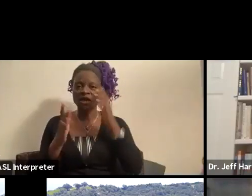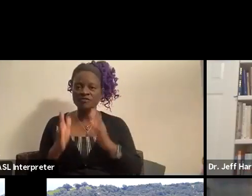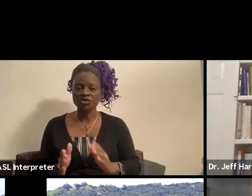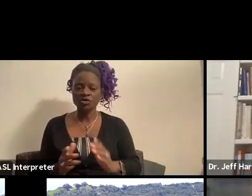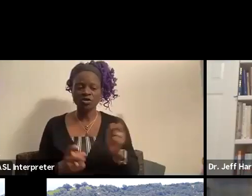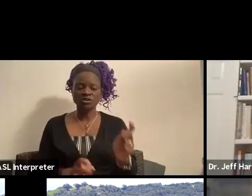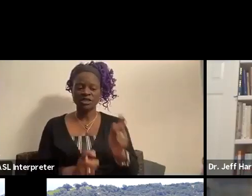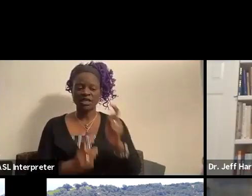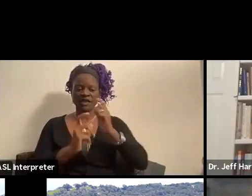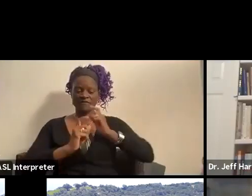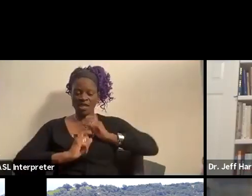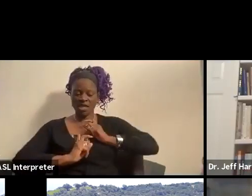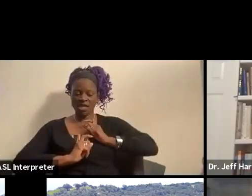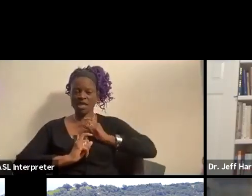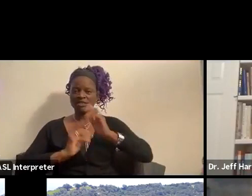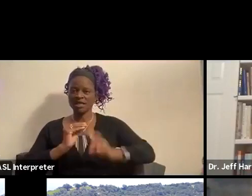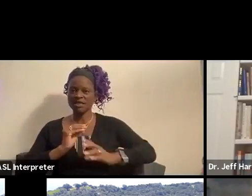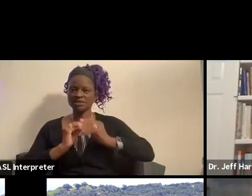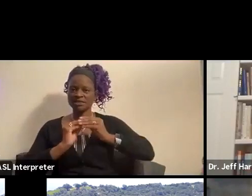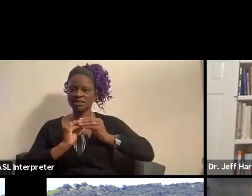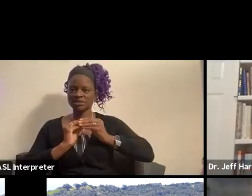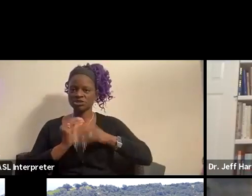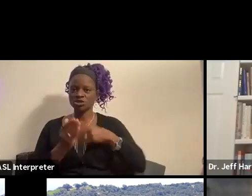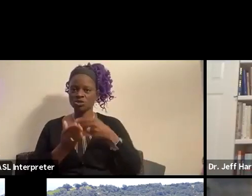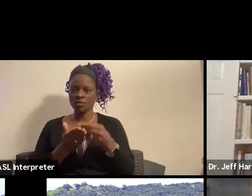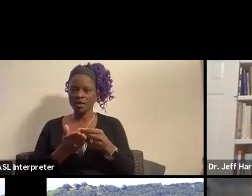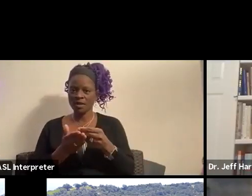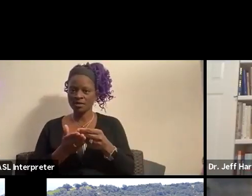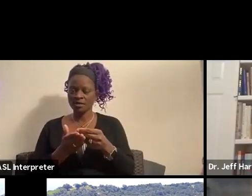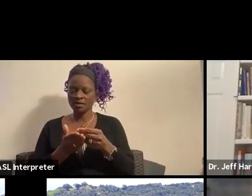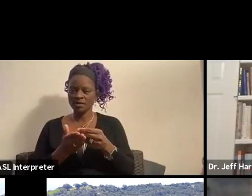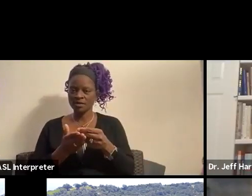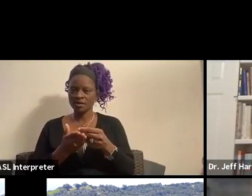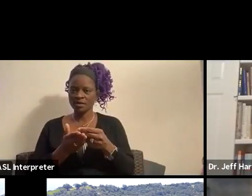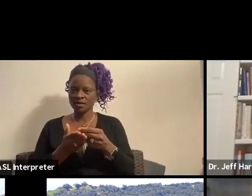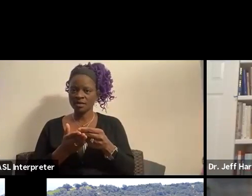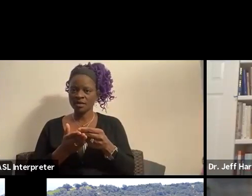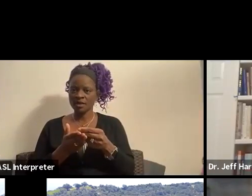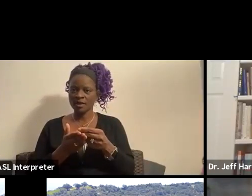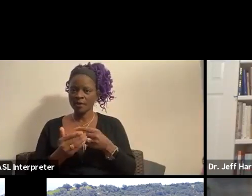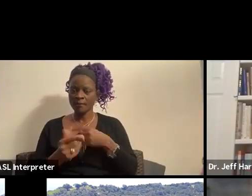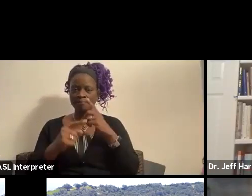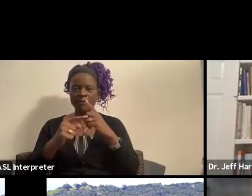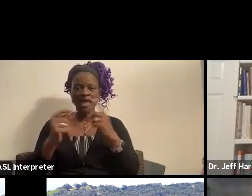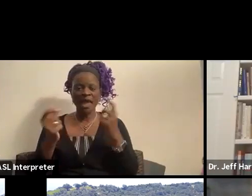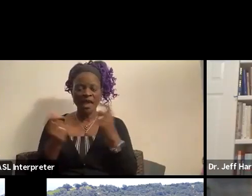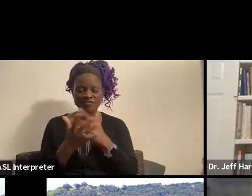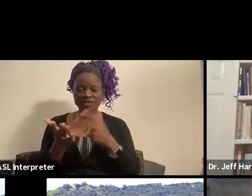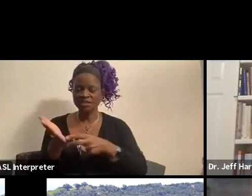In fact, the last federal piece of legislation signed by the last Congress has mental health support dollars in it